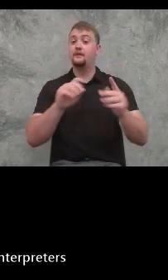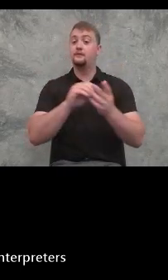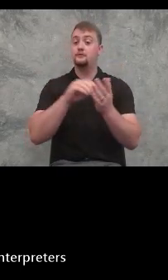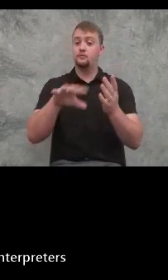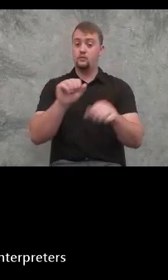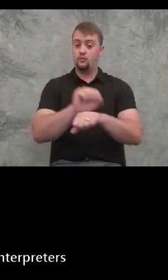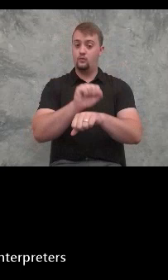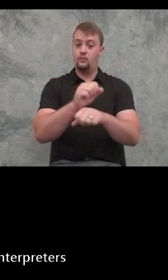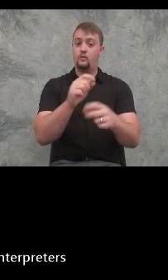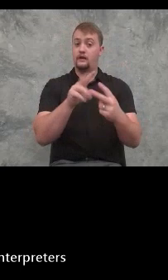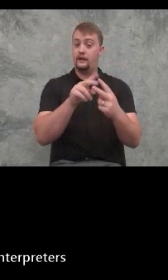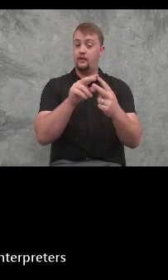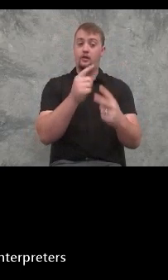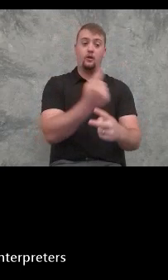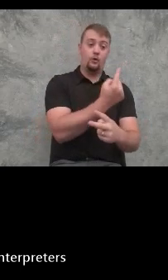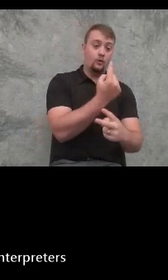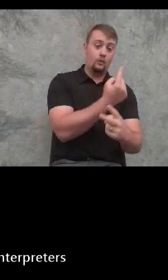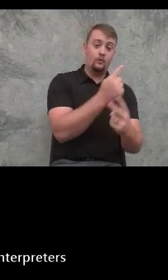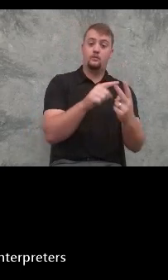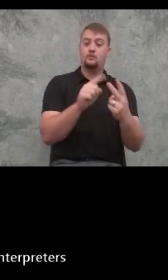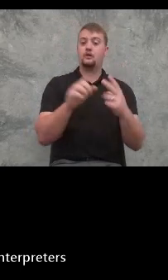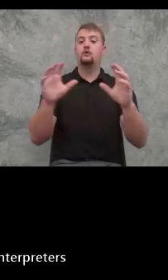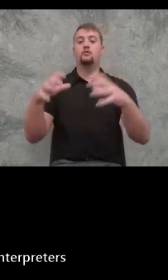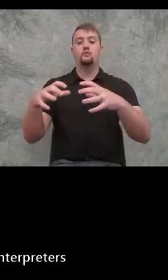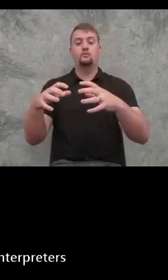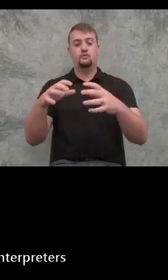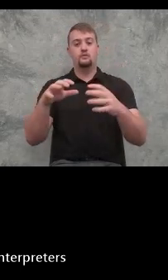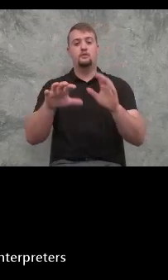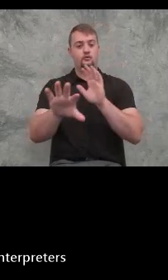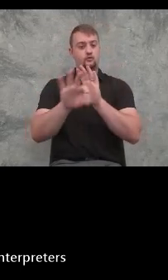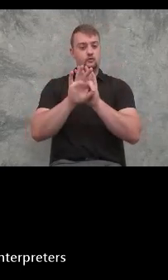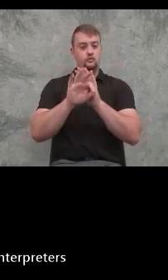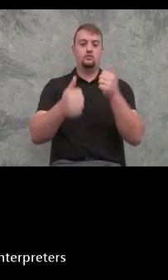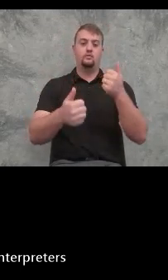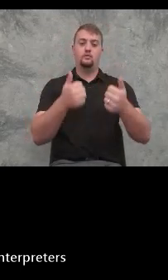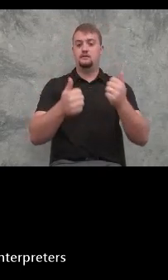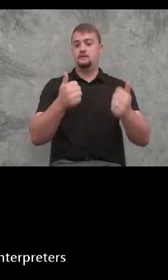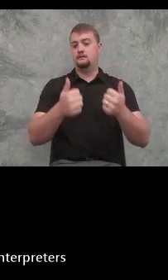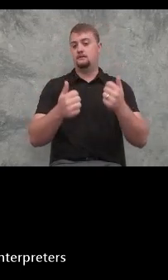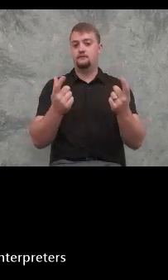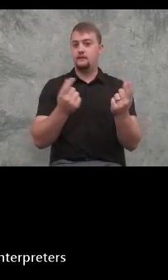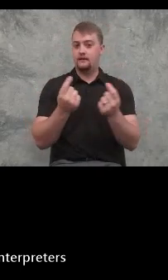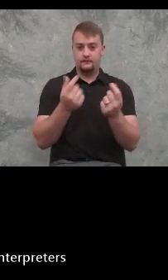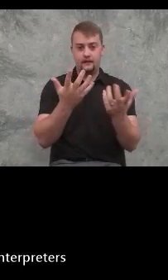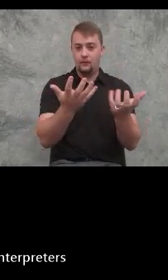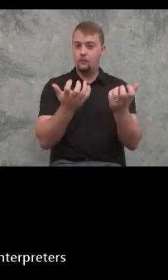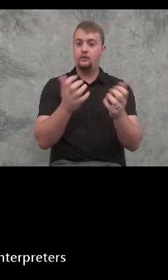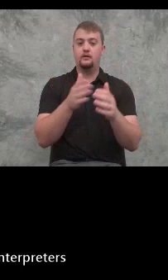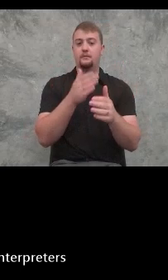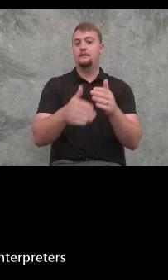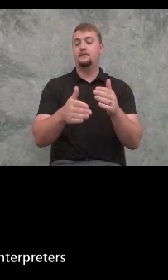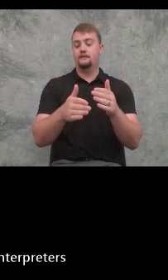alone or in groups, to choose which activity they wanted to complete, and to complete the activity